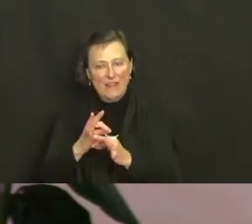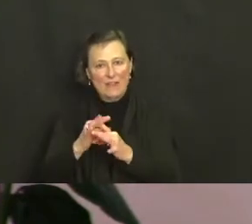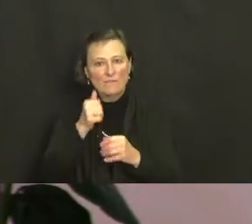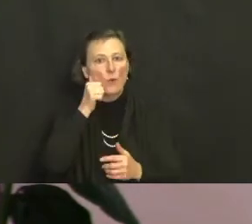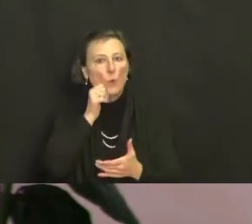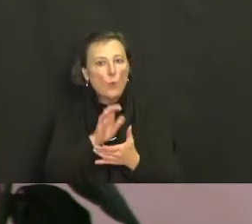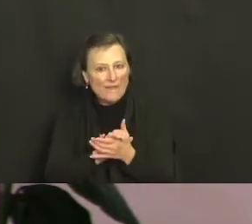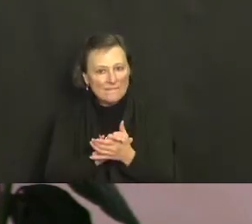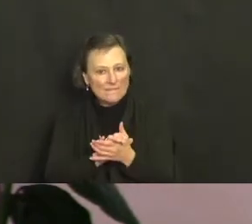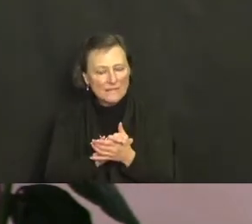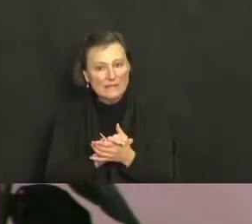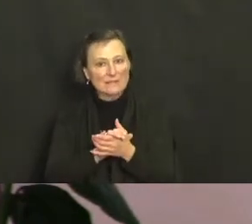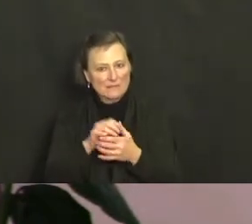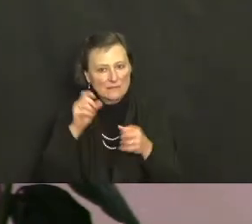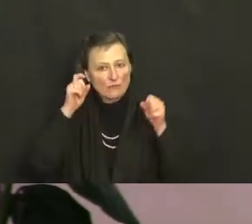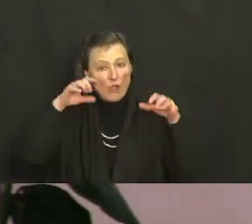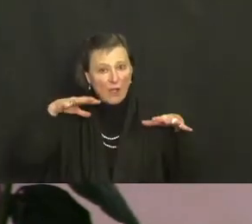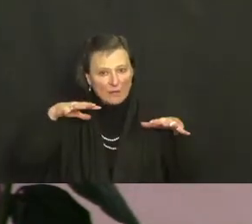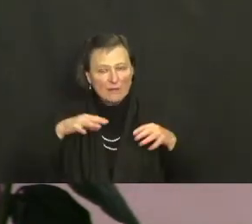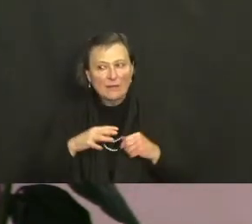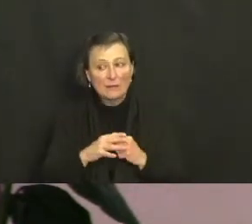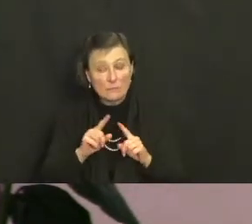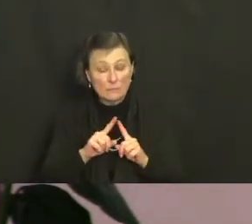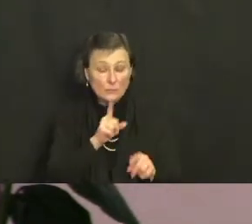Shocking, but true.